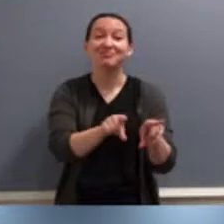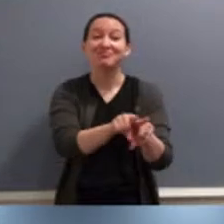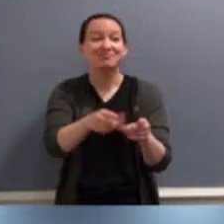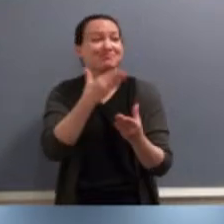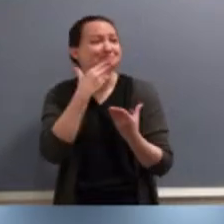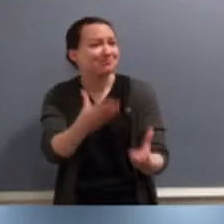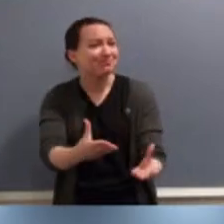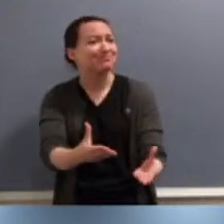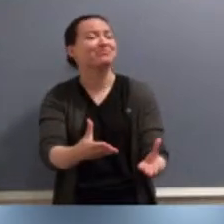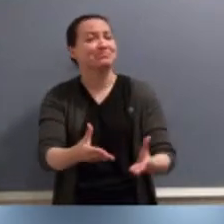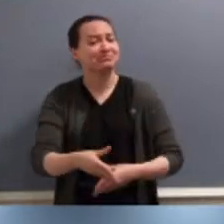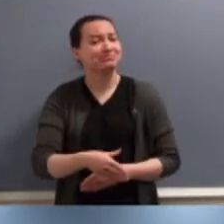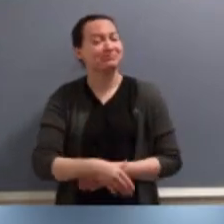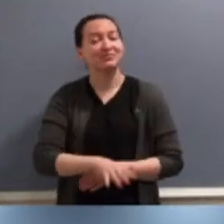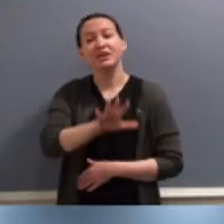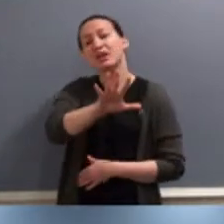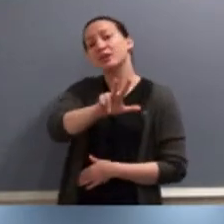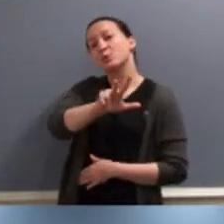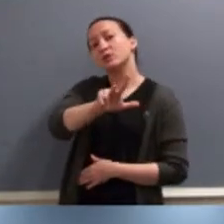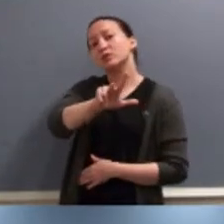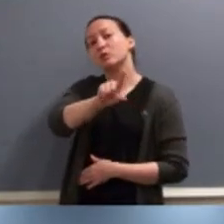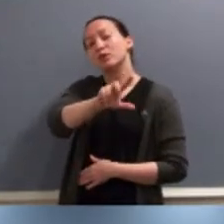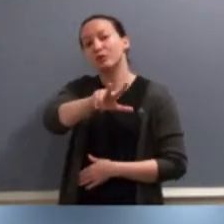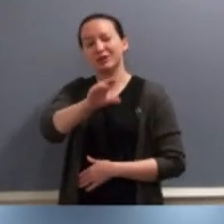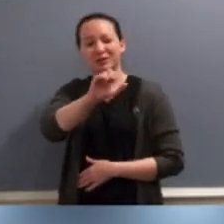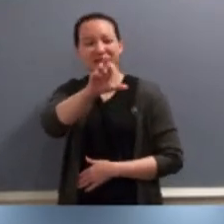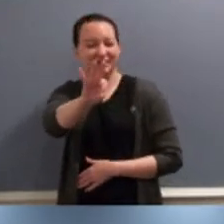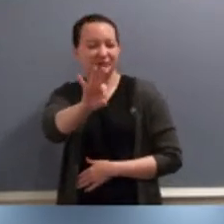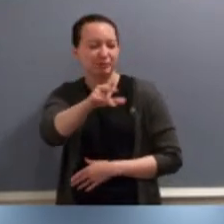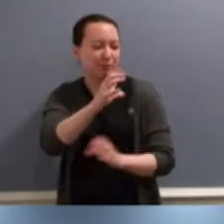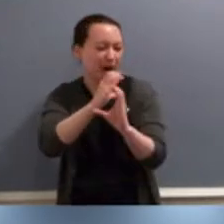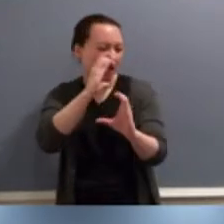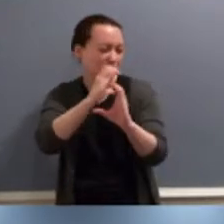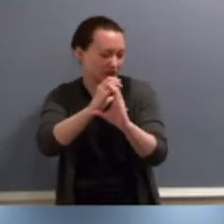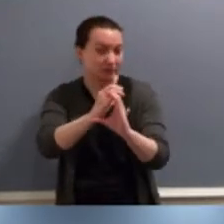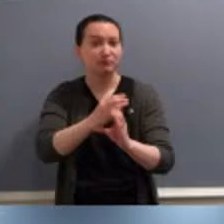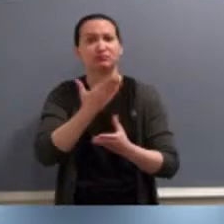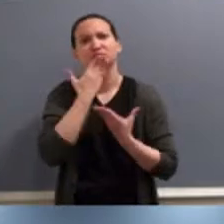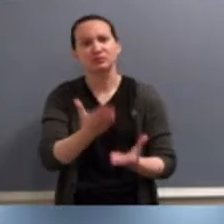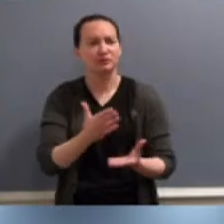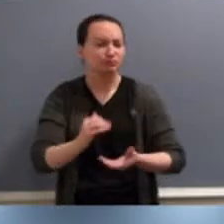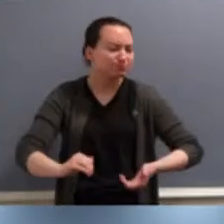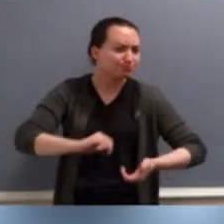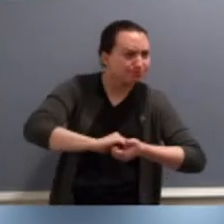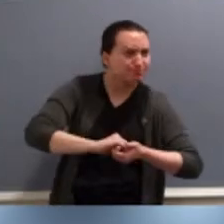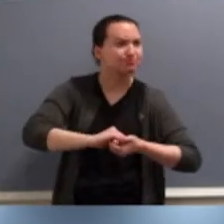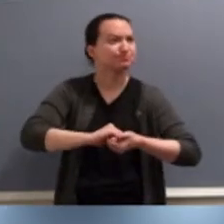for hosting our 513 relief bus and so we really appreciate the partnership here in Silverton